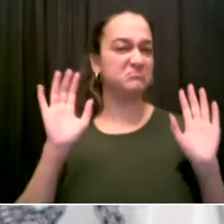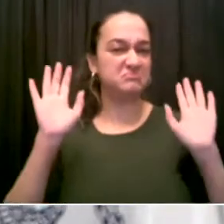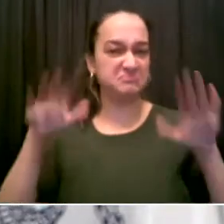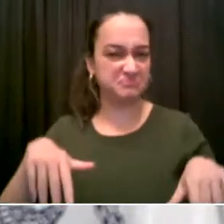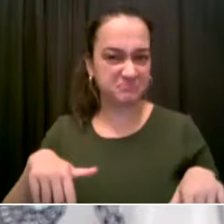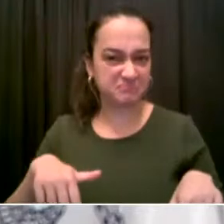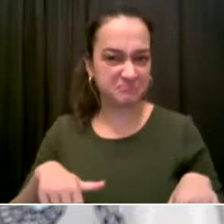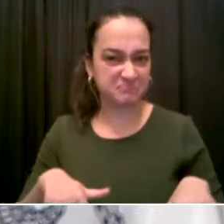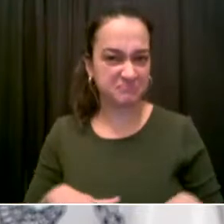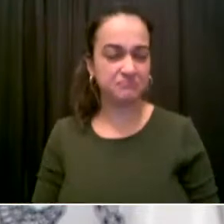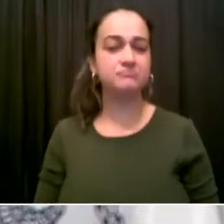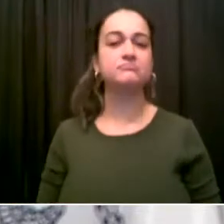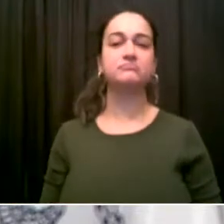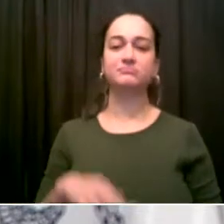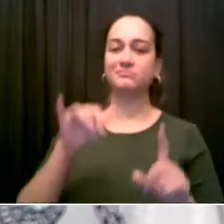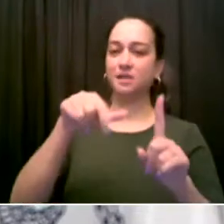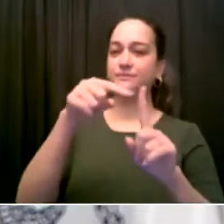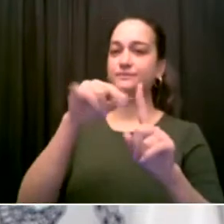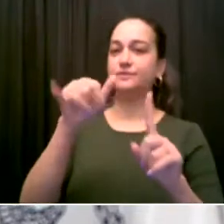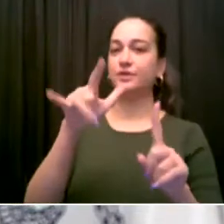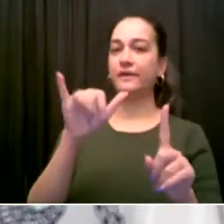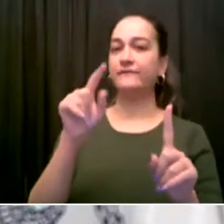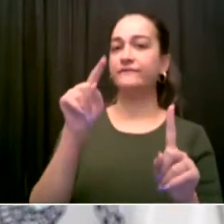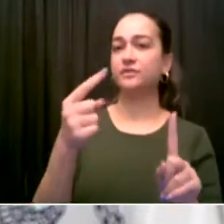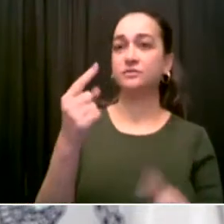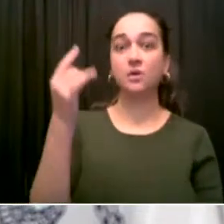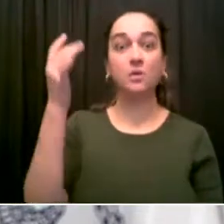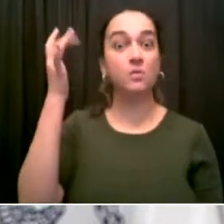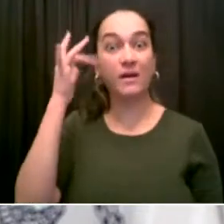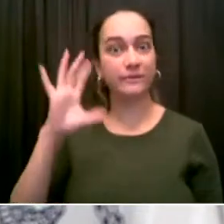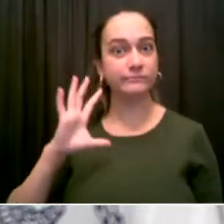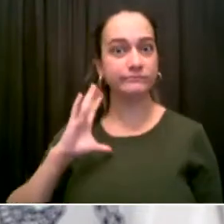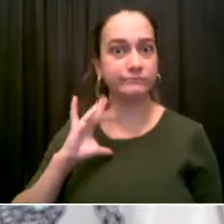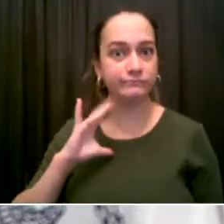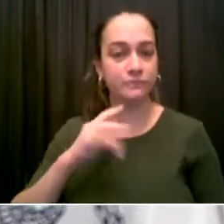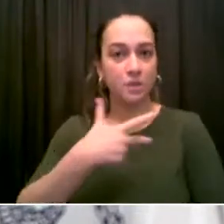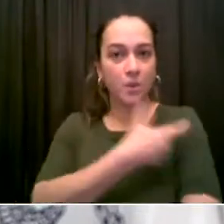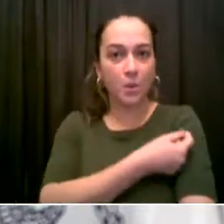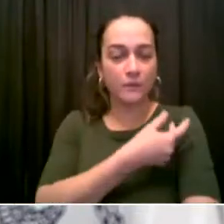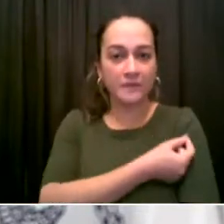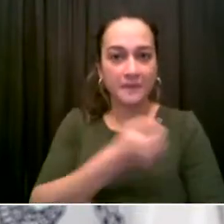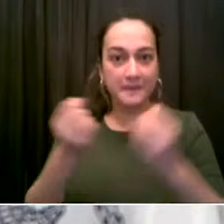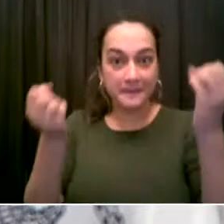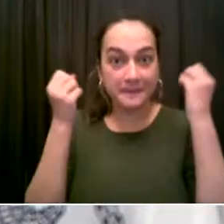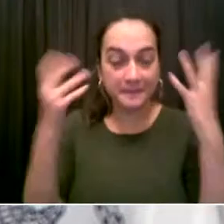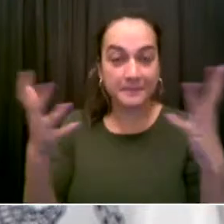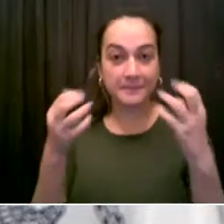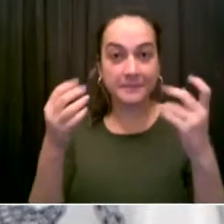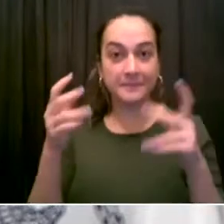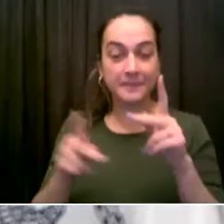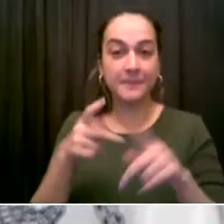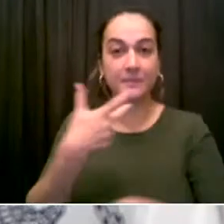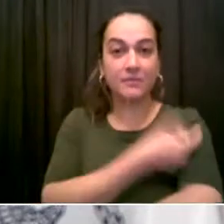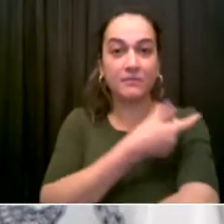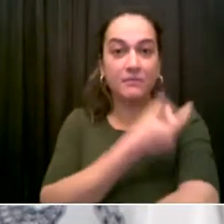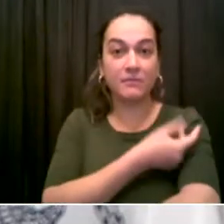CHOICES. THE DIRECTION IS FEWER AND FEWER RESTRICTIONS WITH